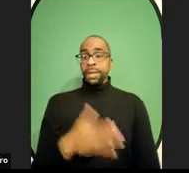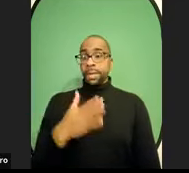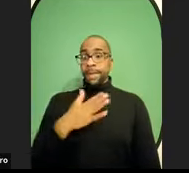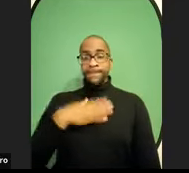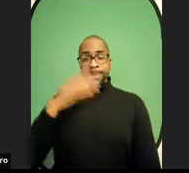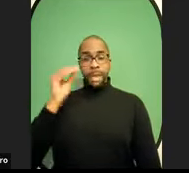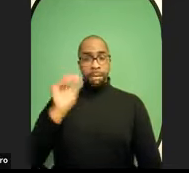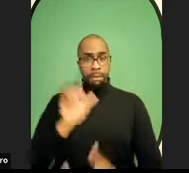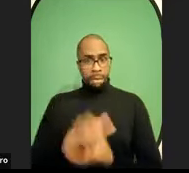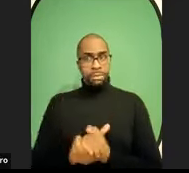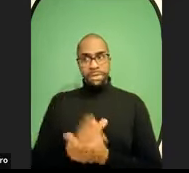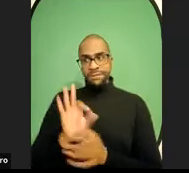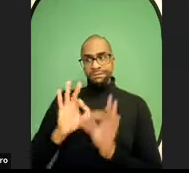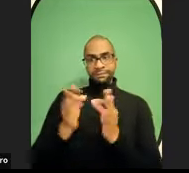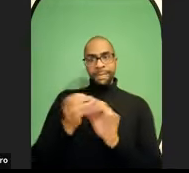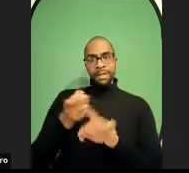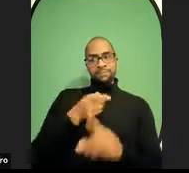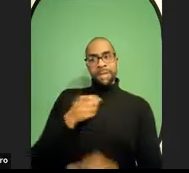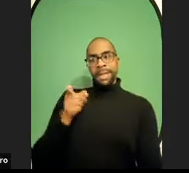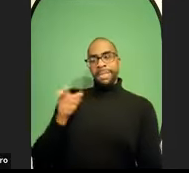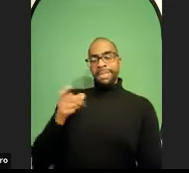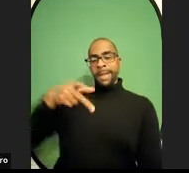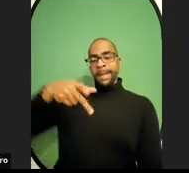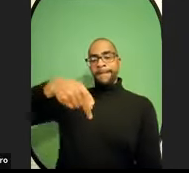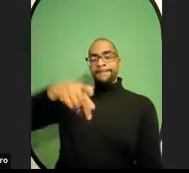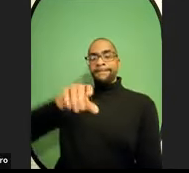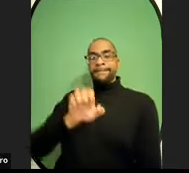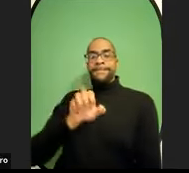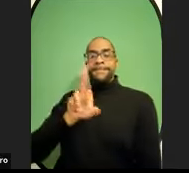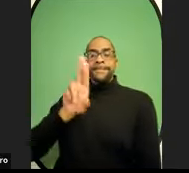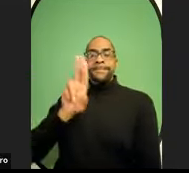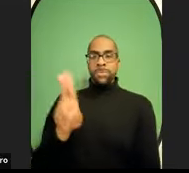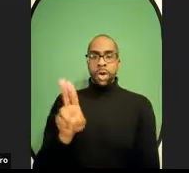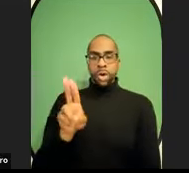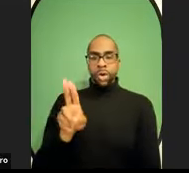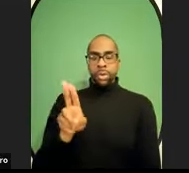family is peruvian and. d the amount of information d the amount of information that I get from Peru